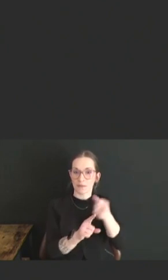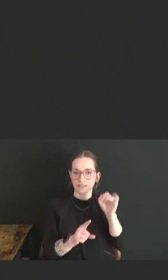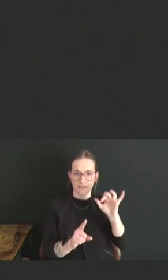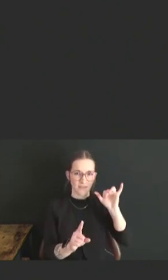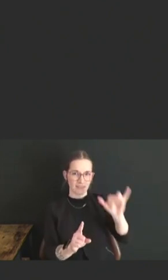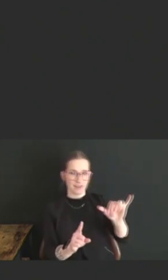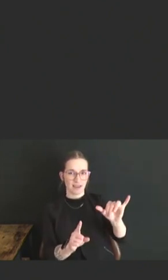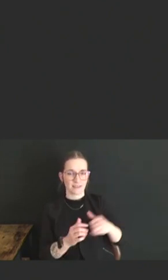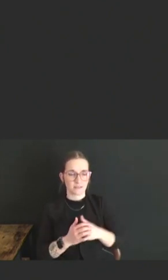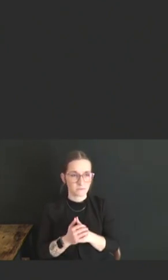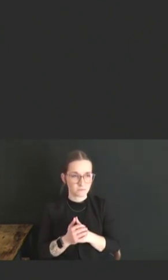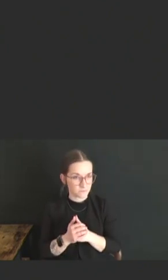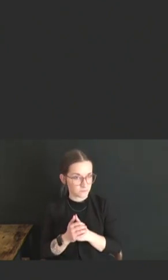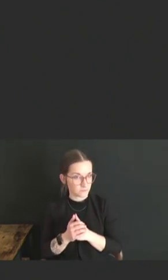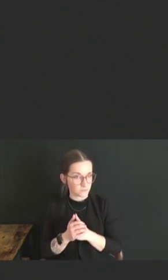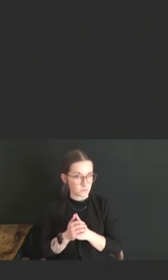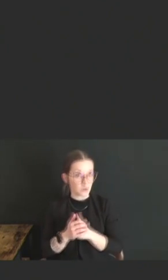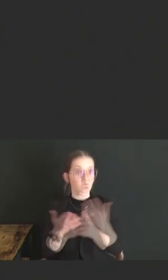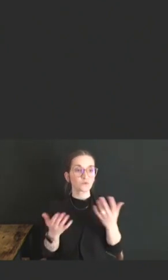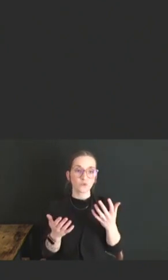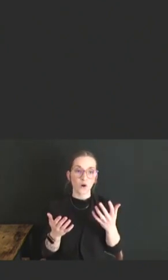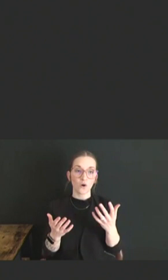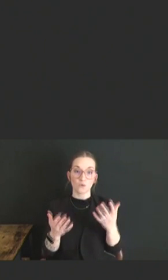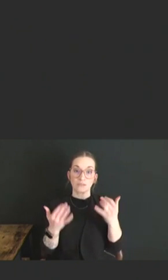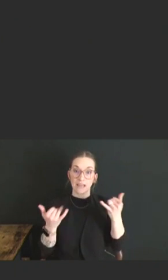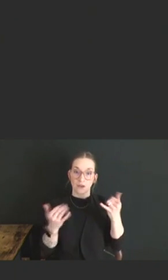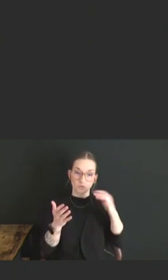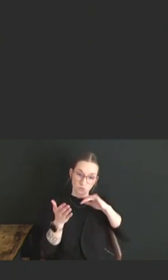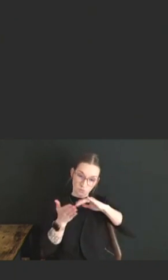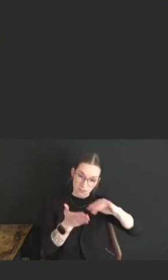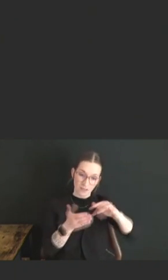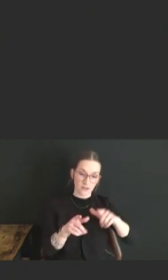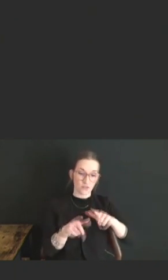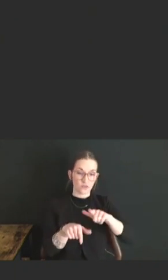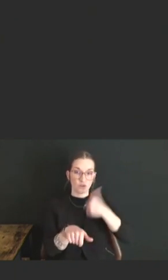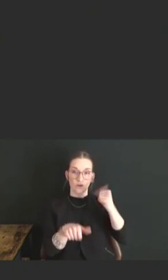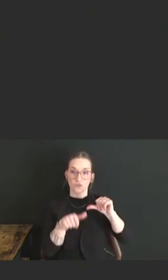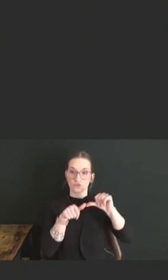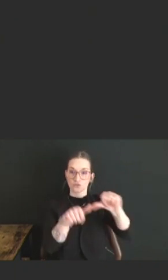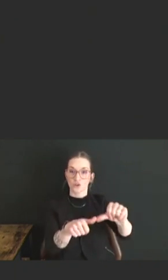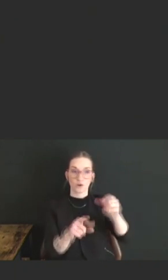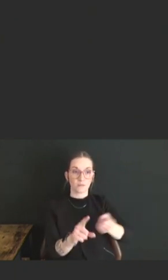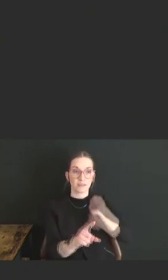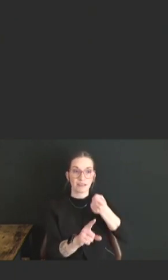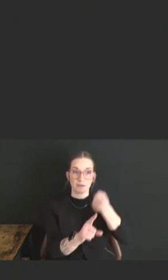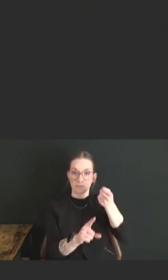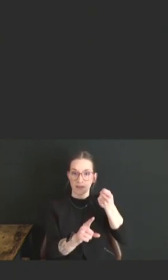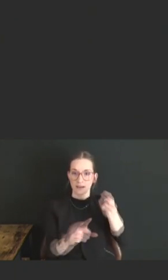So in order to look at these longer-term outcomes, surveillance was conducted to assess what we